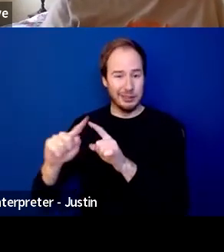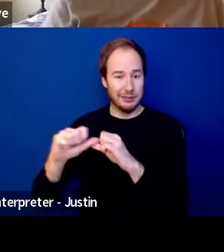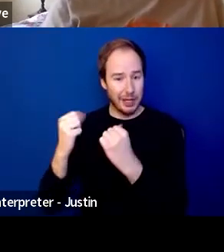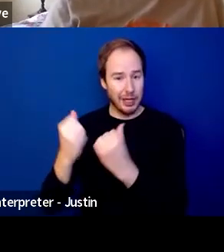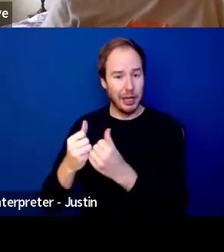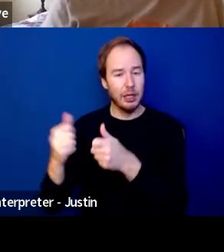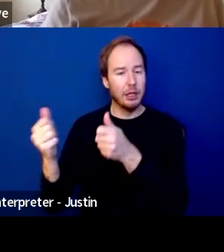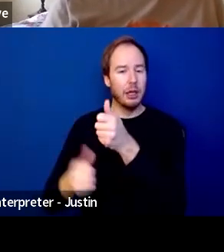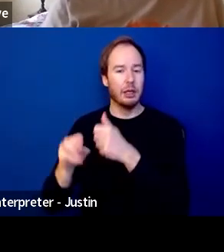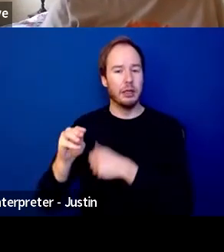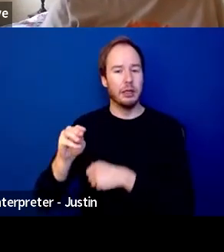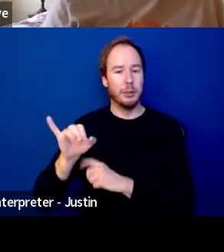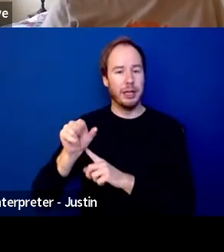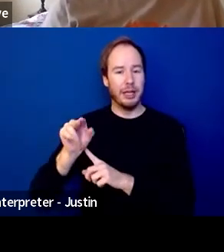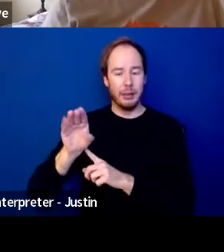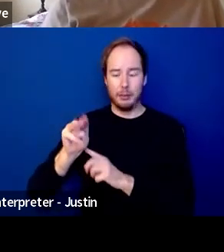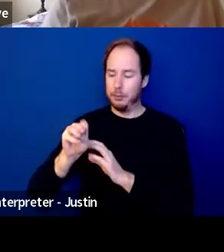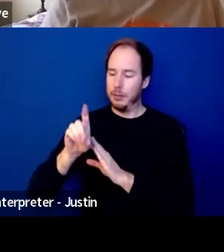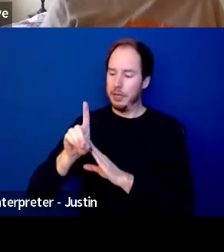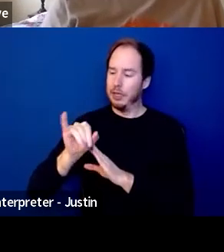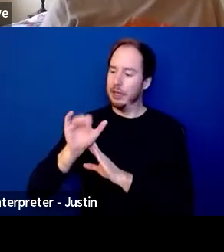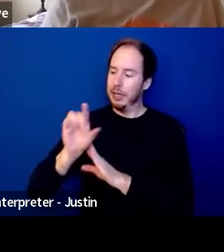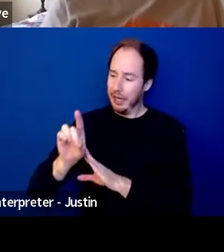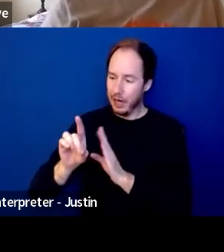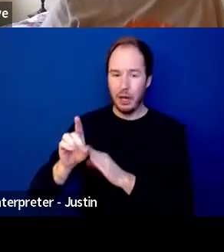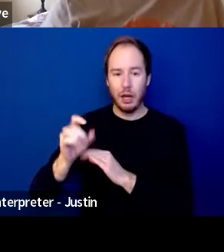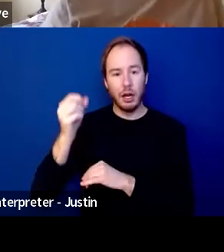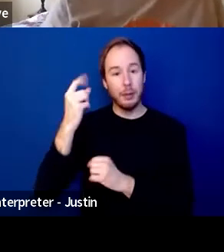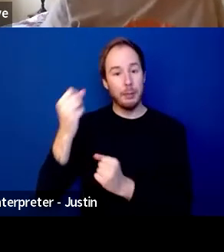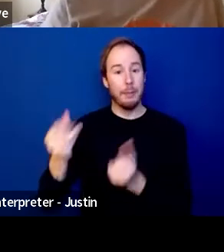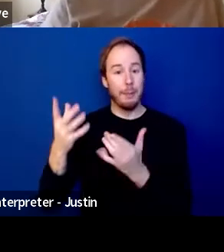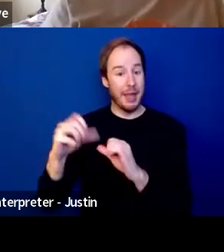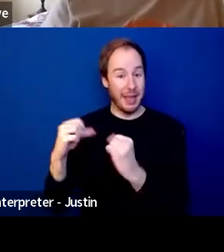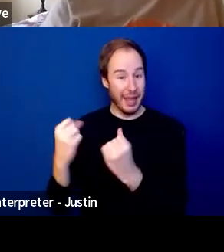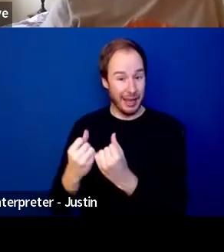behavioral carve-out system. But many of those agencies have quite a bit to go